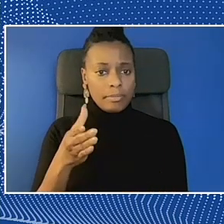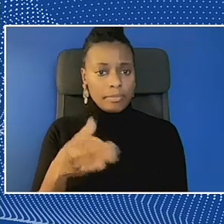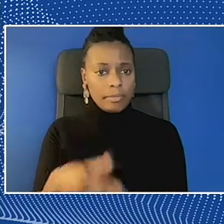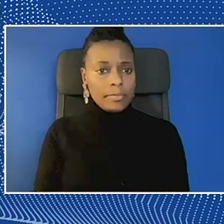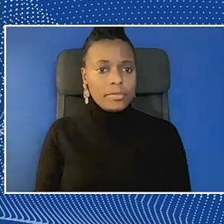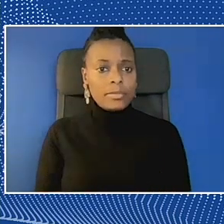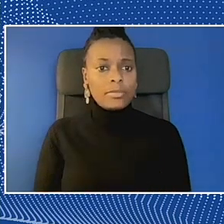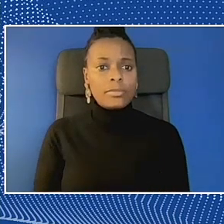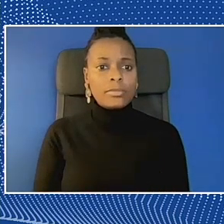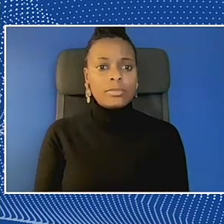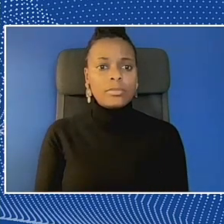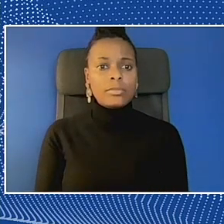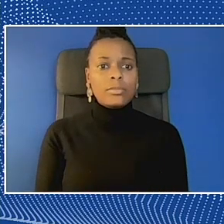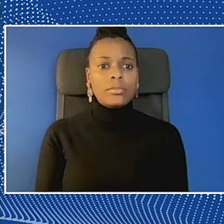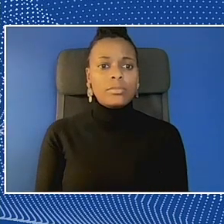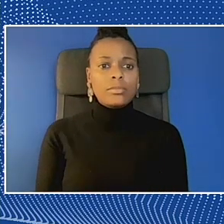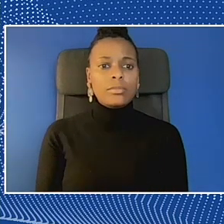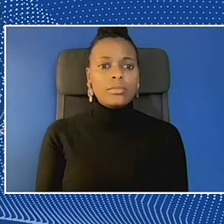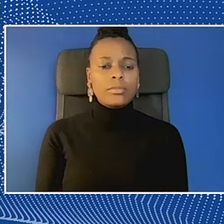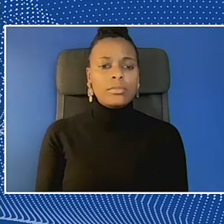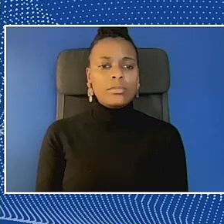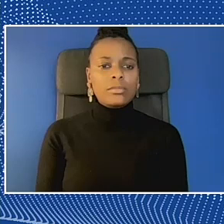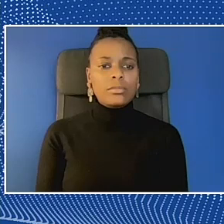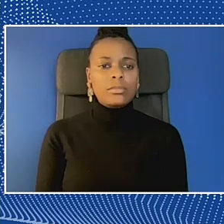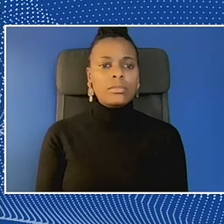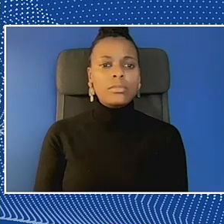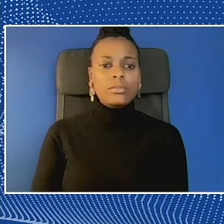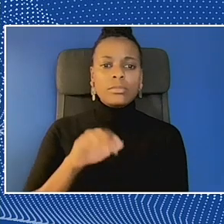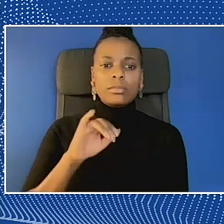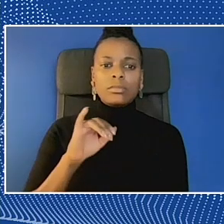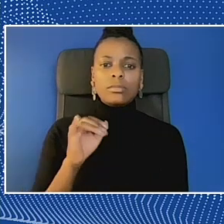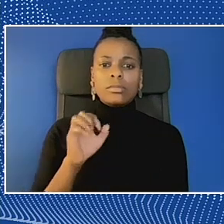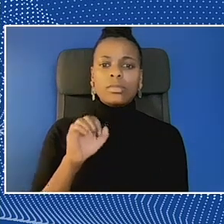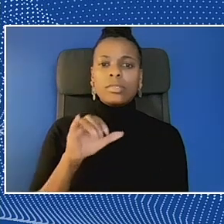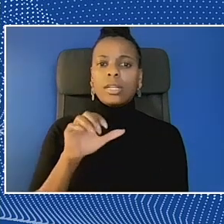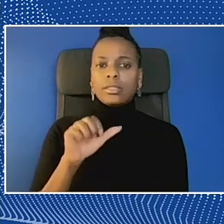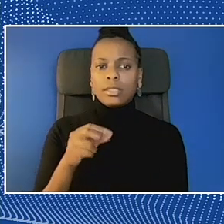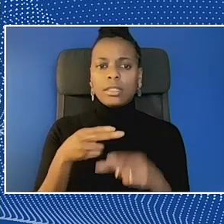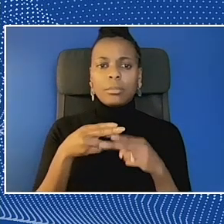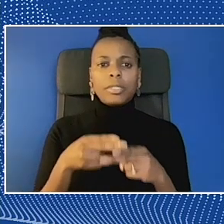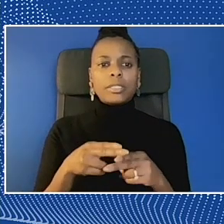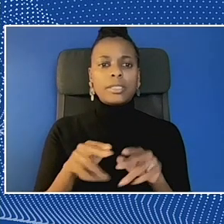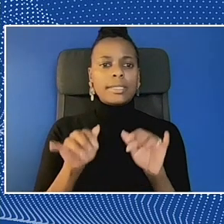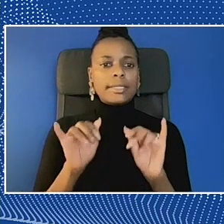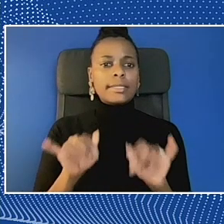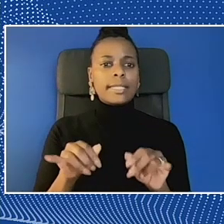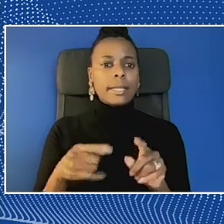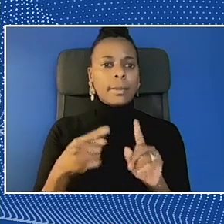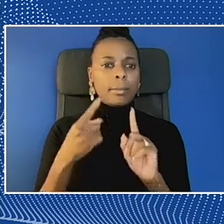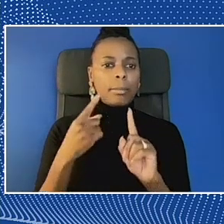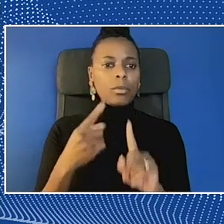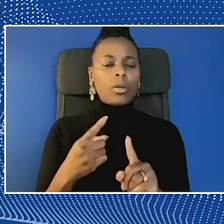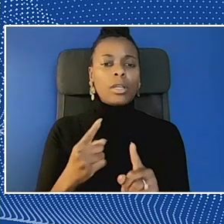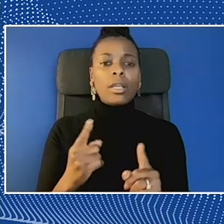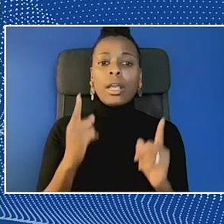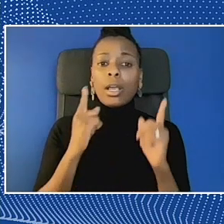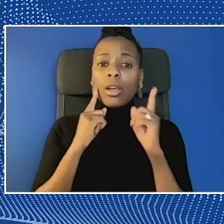I'm going to- Jessica kind of is touching on the same point. I think what I heard the Department say yesterday and today is